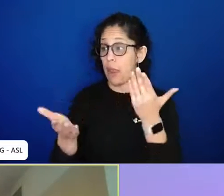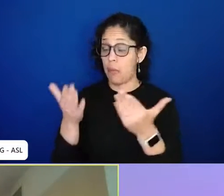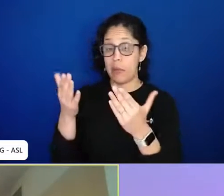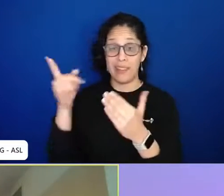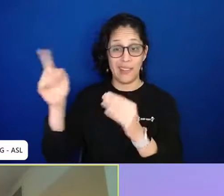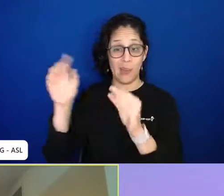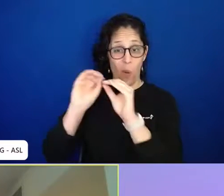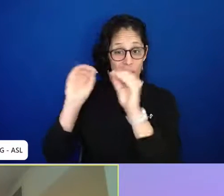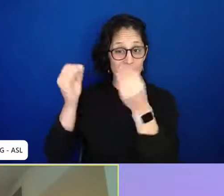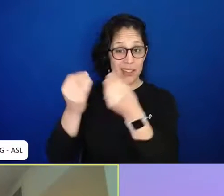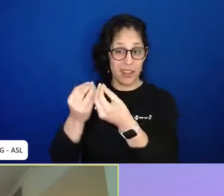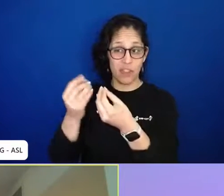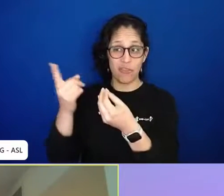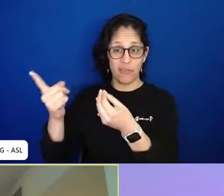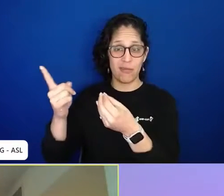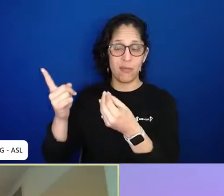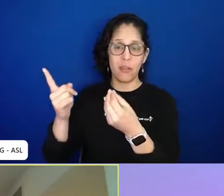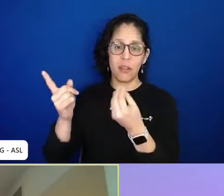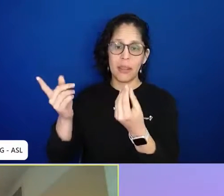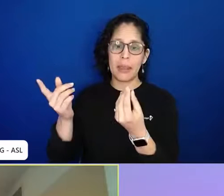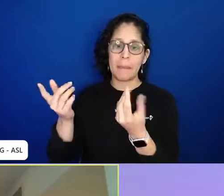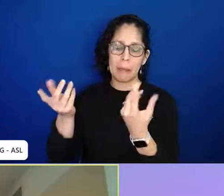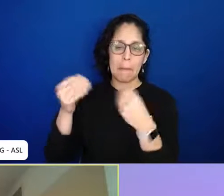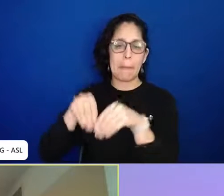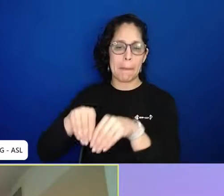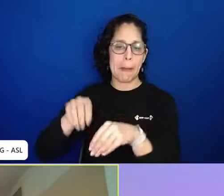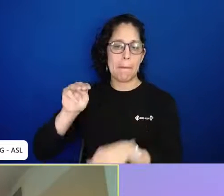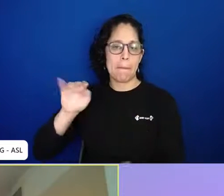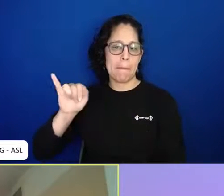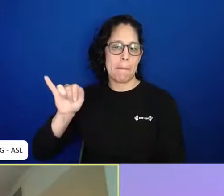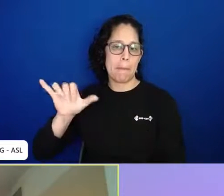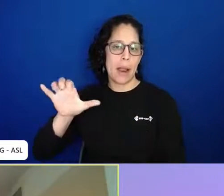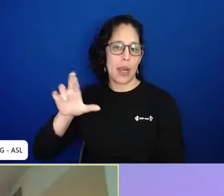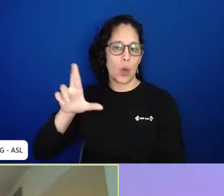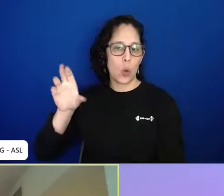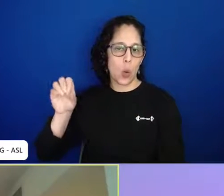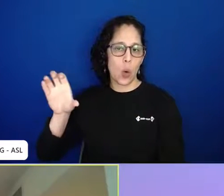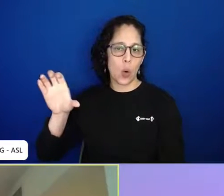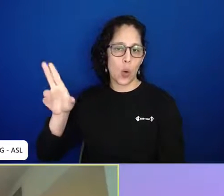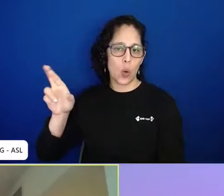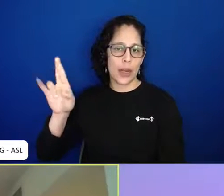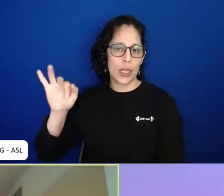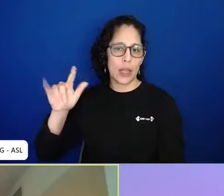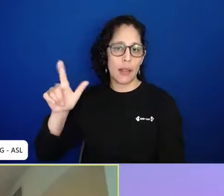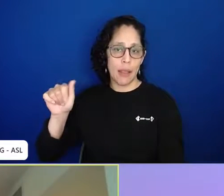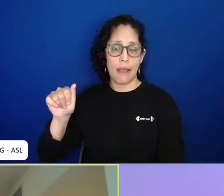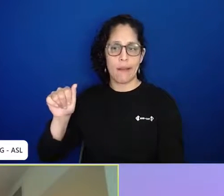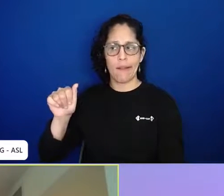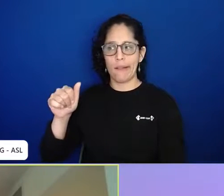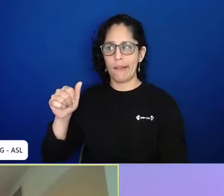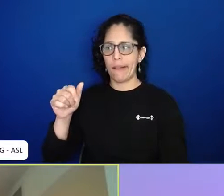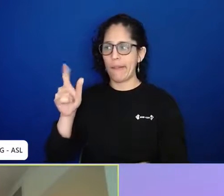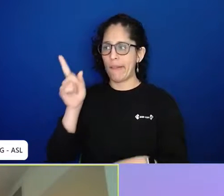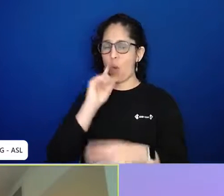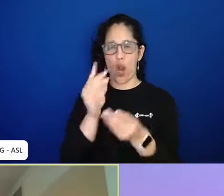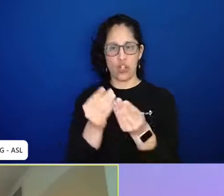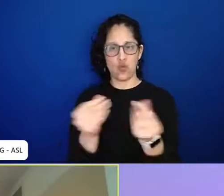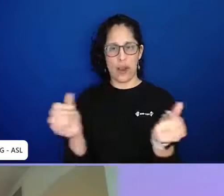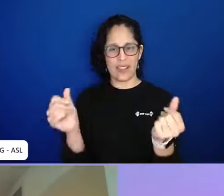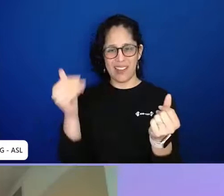Matthew, also wonder our next question, can you provide any examples of times when organizations have implemented